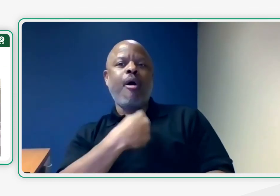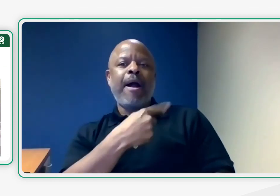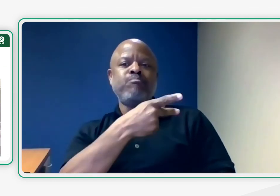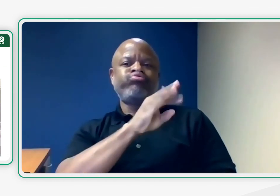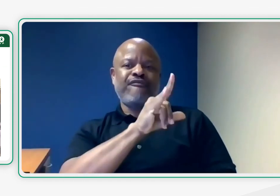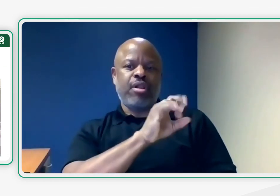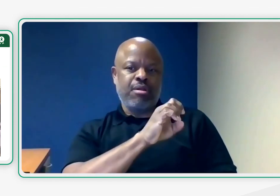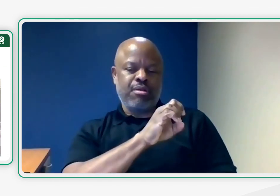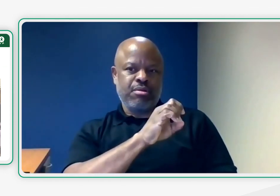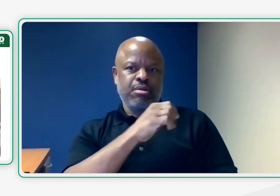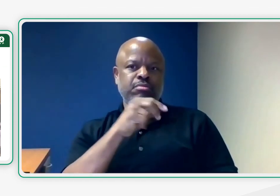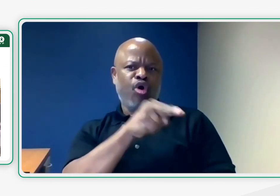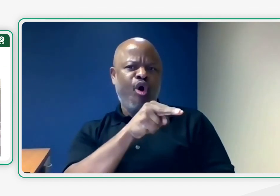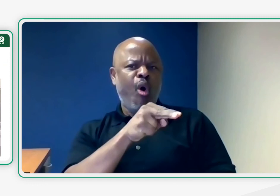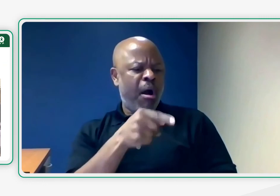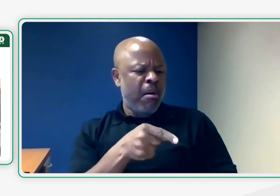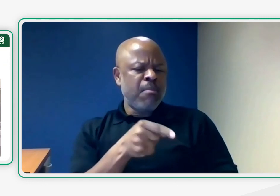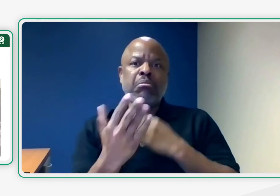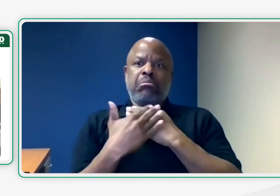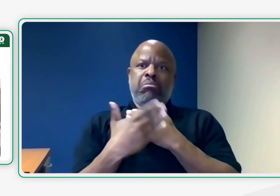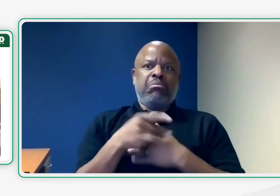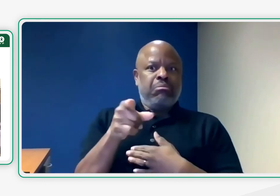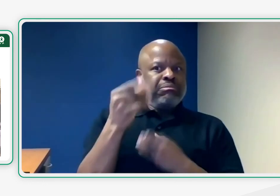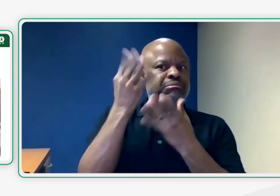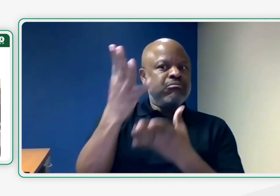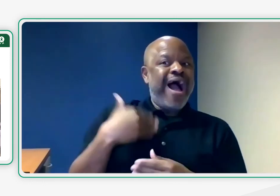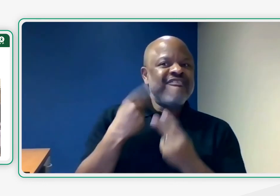matched in every column. When my wife first saw my profile,